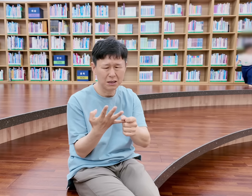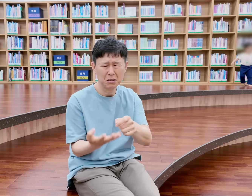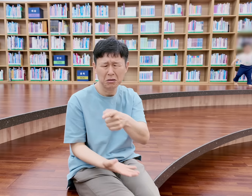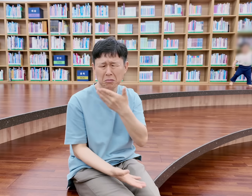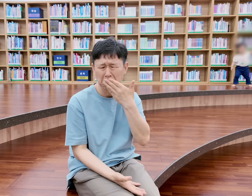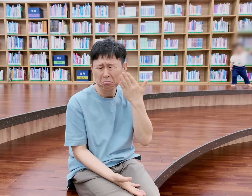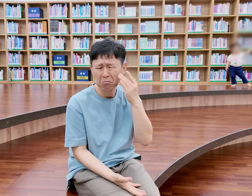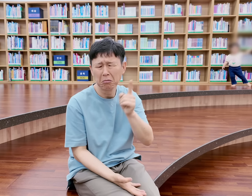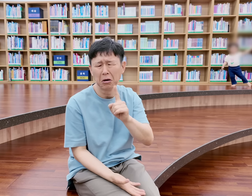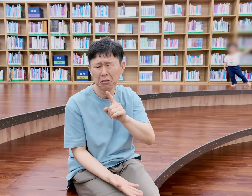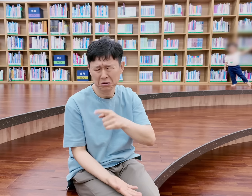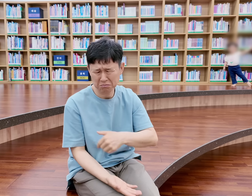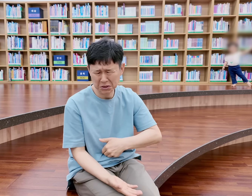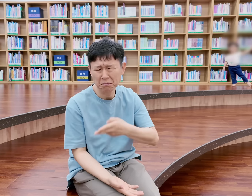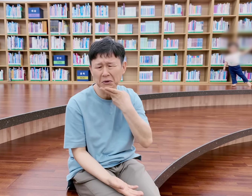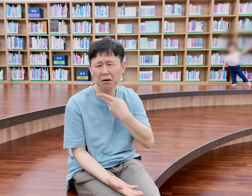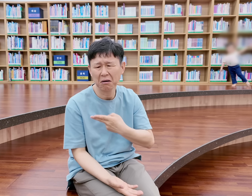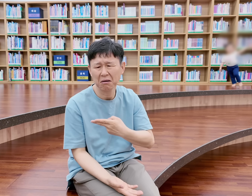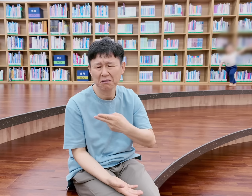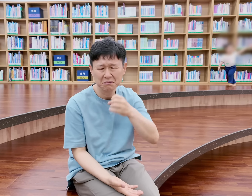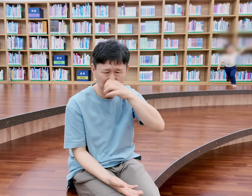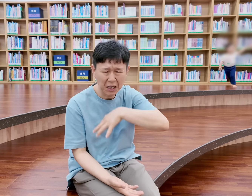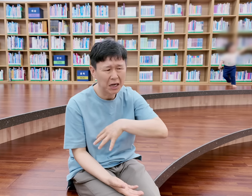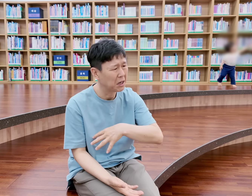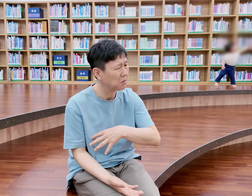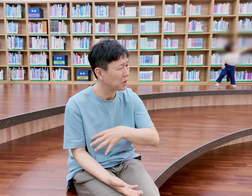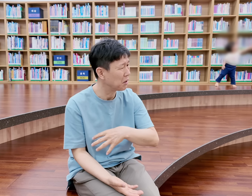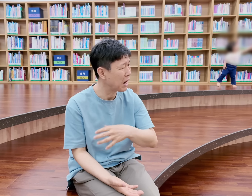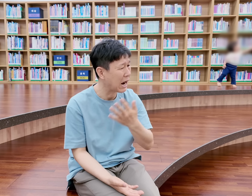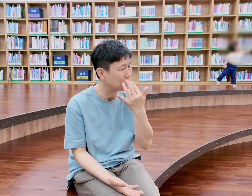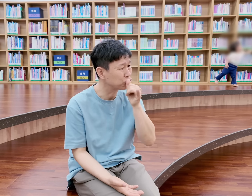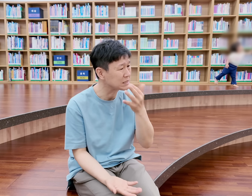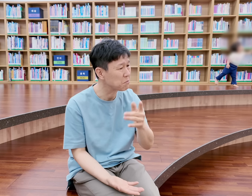like "You are deaf, don't need you"